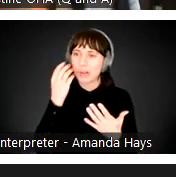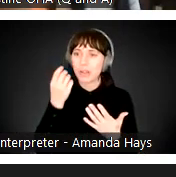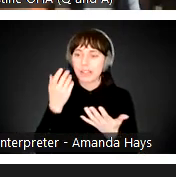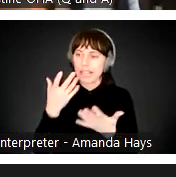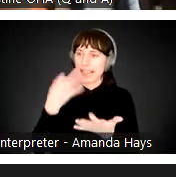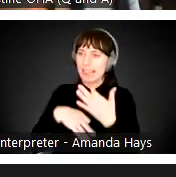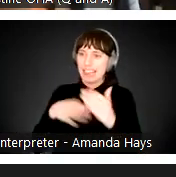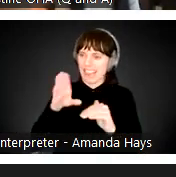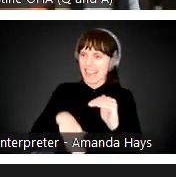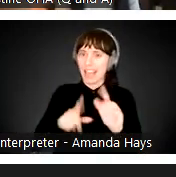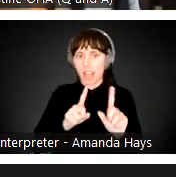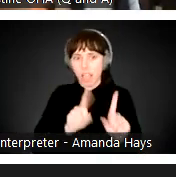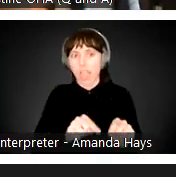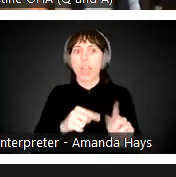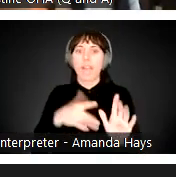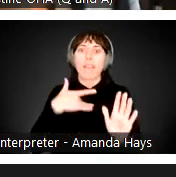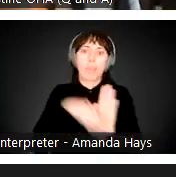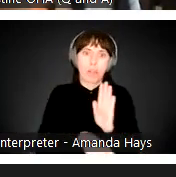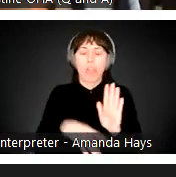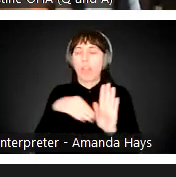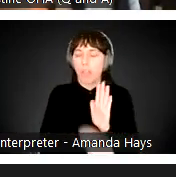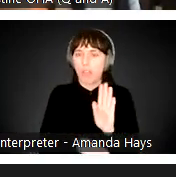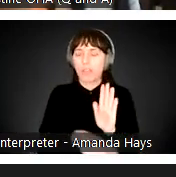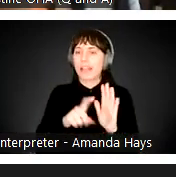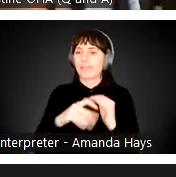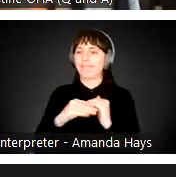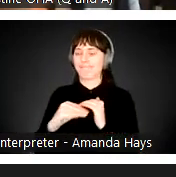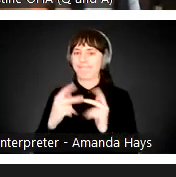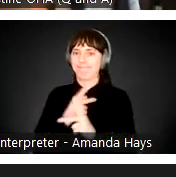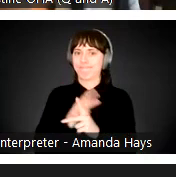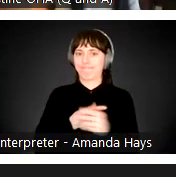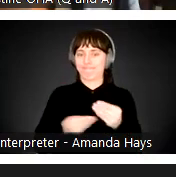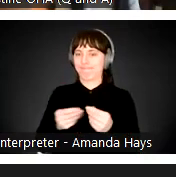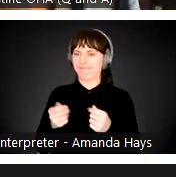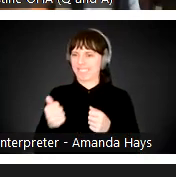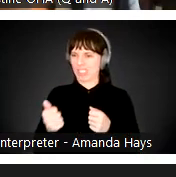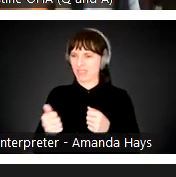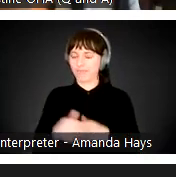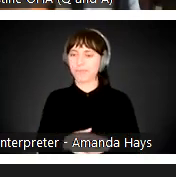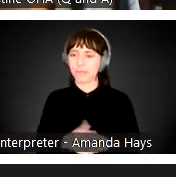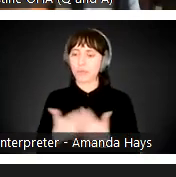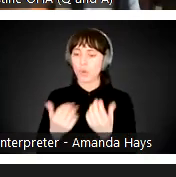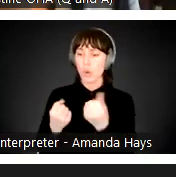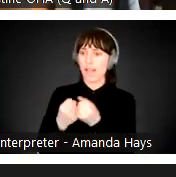that's a balance that nobody's going to talk about, but I think we have to look into as well. And so, advocacy is this balance of